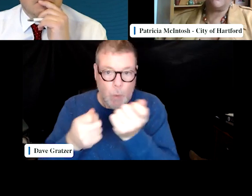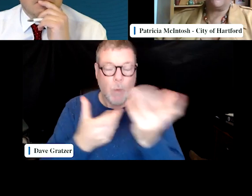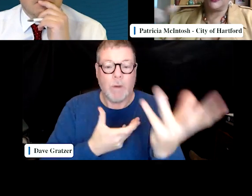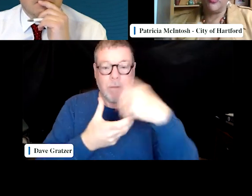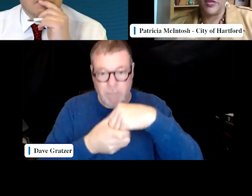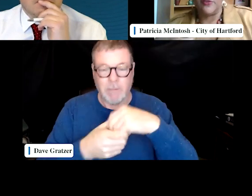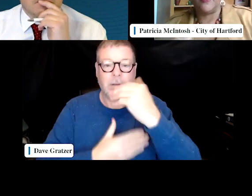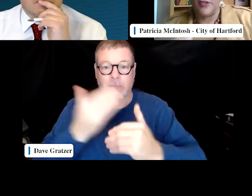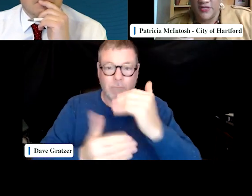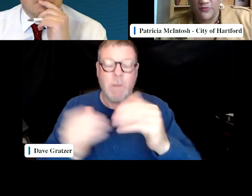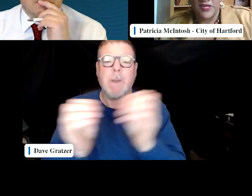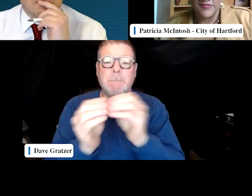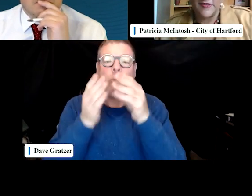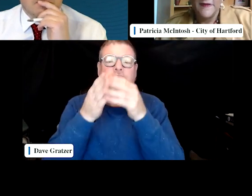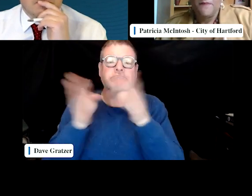so it was more globally understood and embraced.